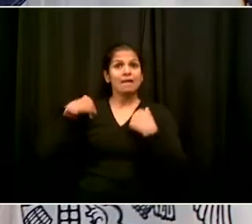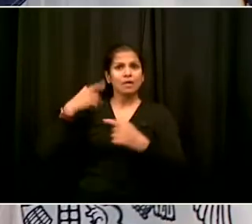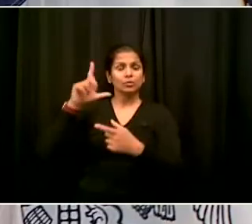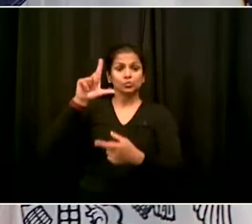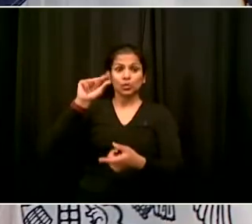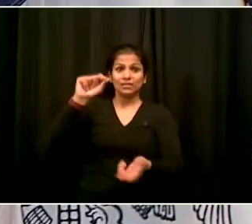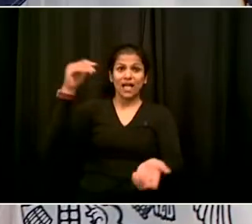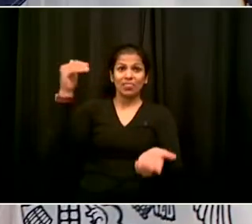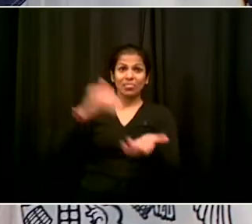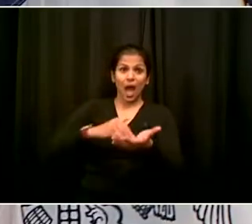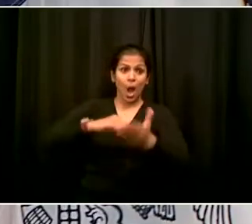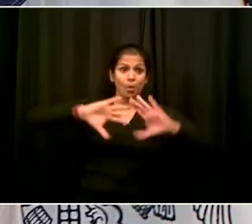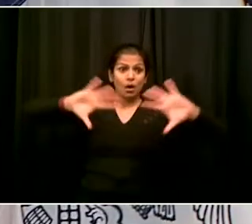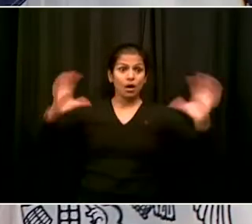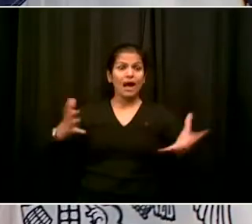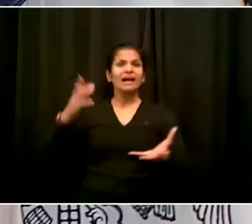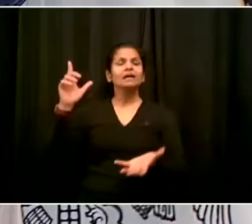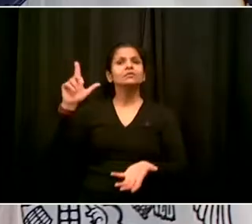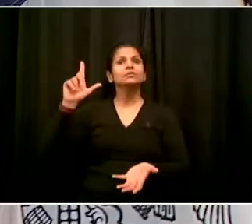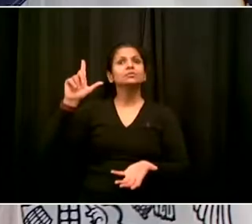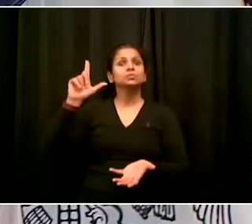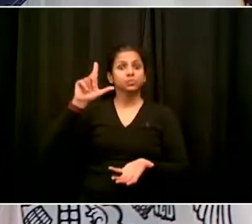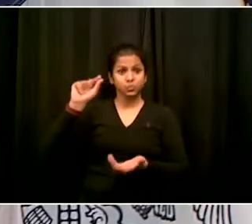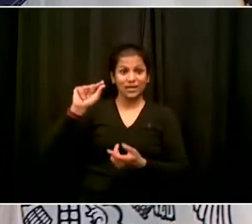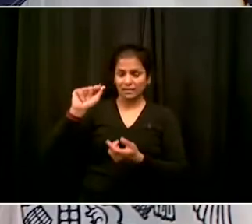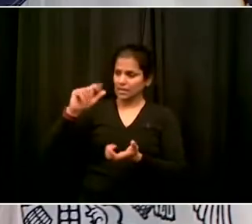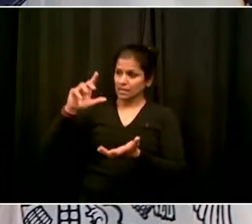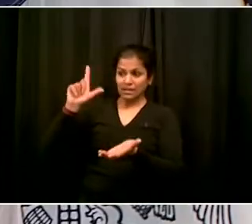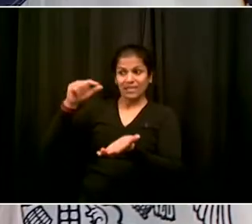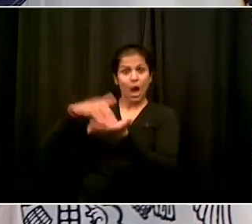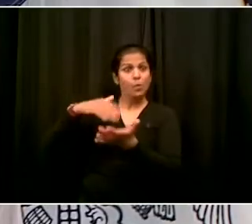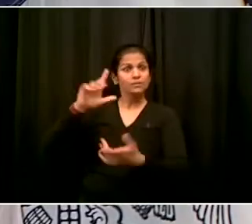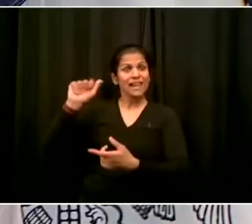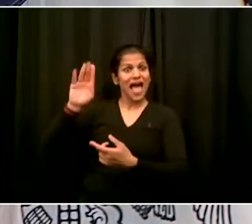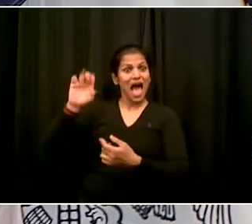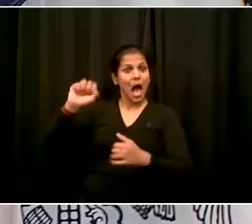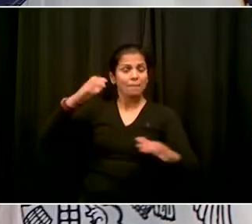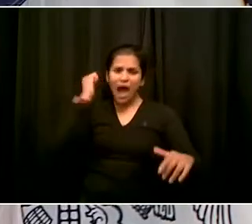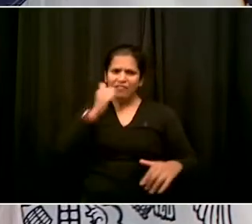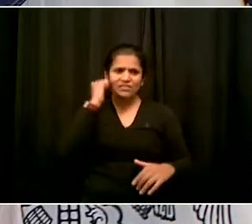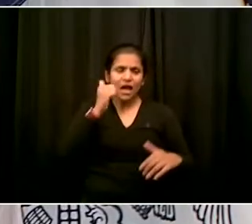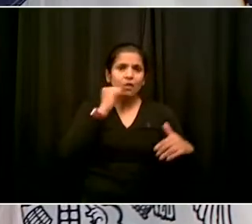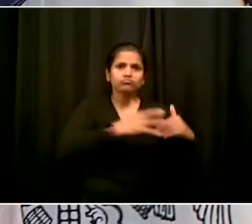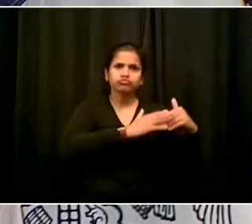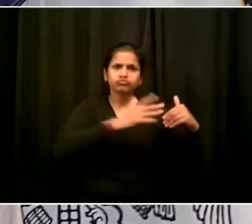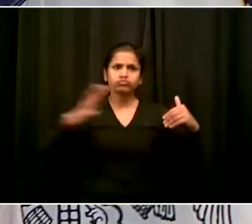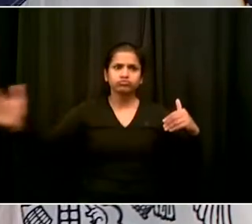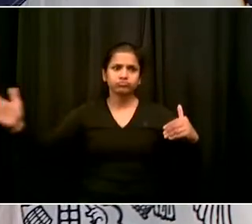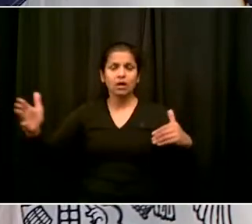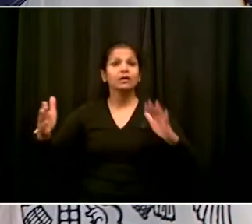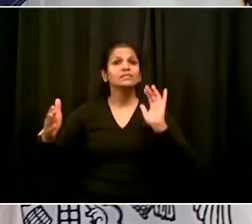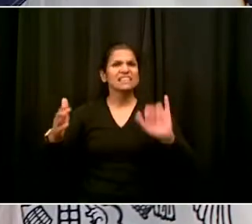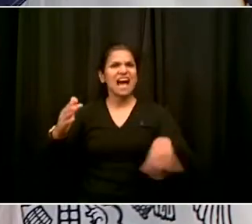PROCESS, PROCESS THEM QUICKLY AND THAT'S WHAT THE CORONAVIRUS RESPONSE LAB HAS BEEN DOING,